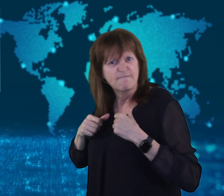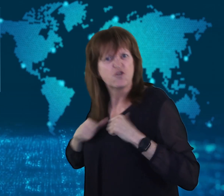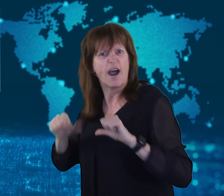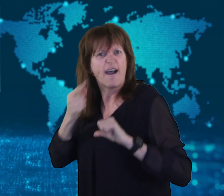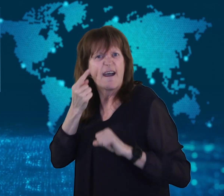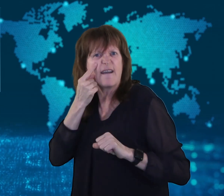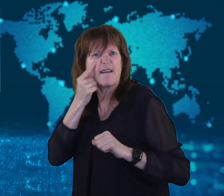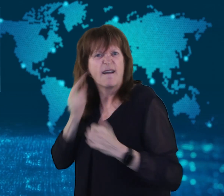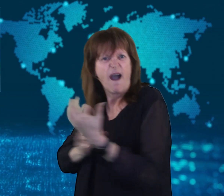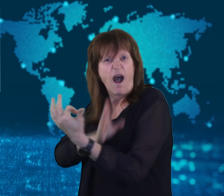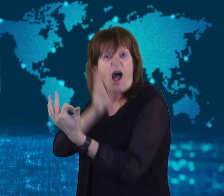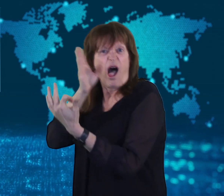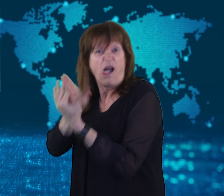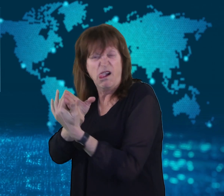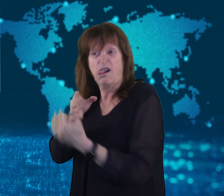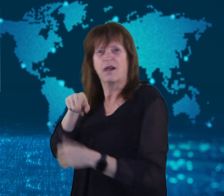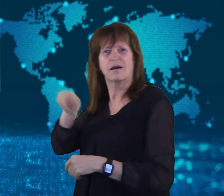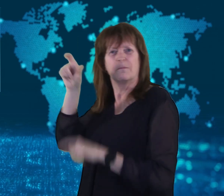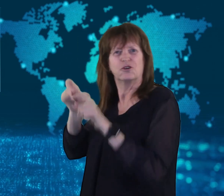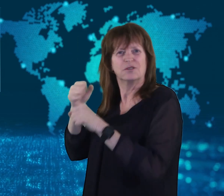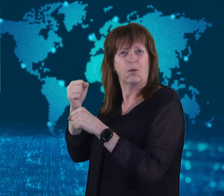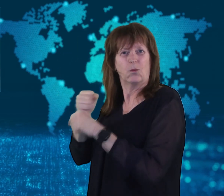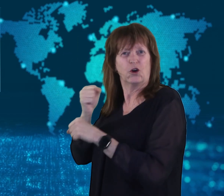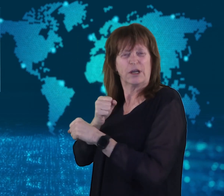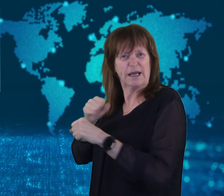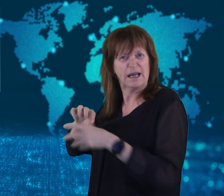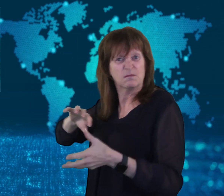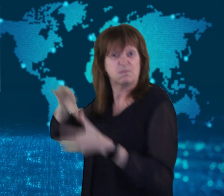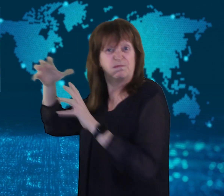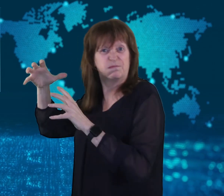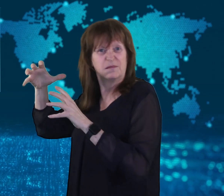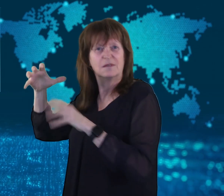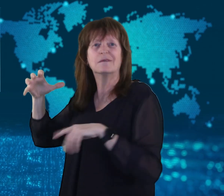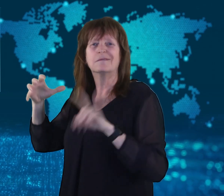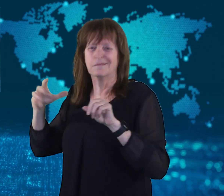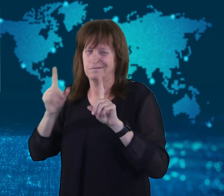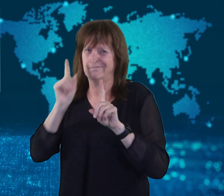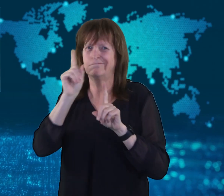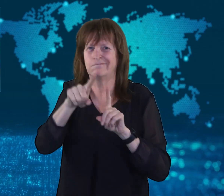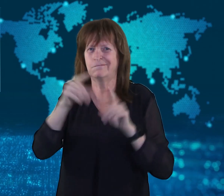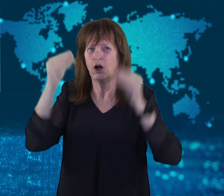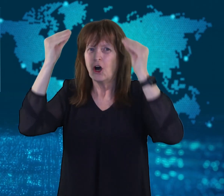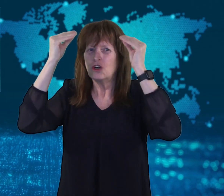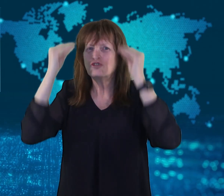with the flight crew, and will soon face trial for his crimes.